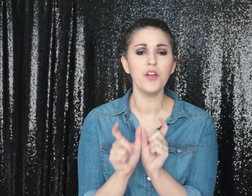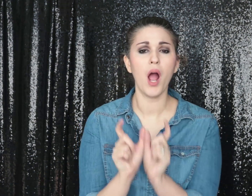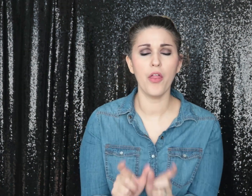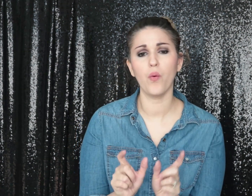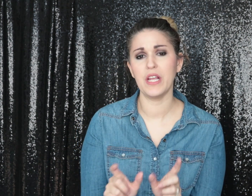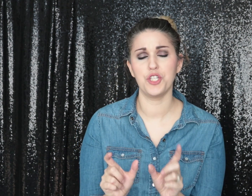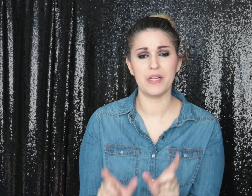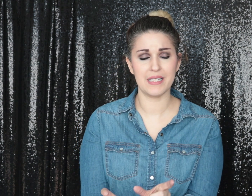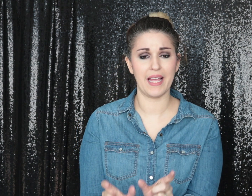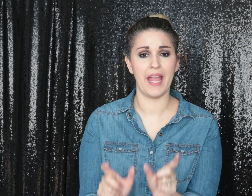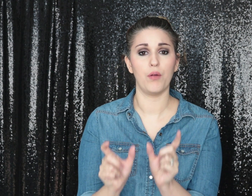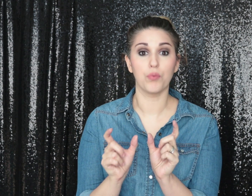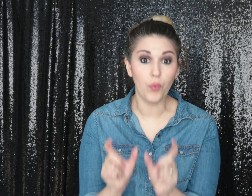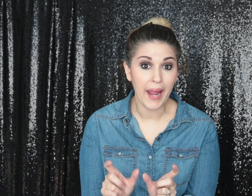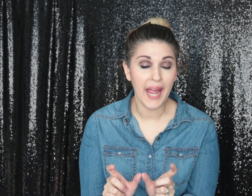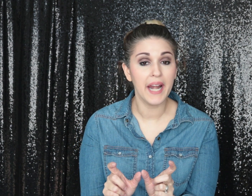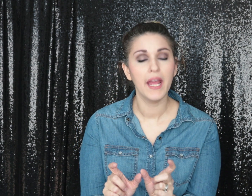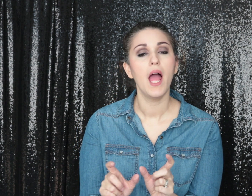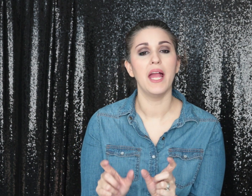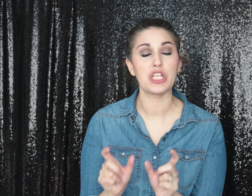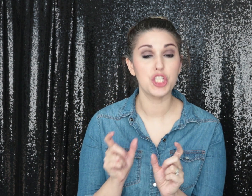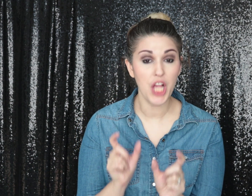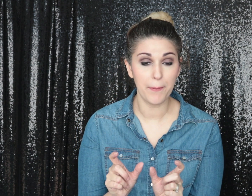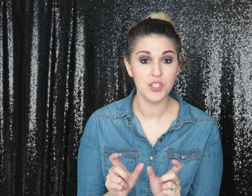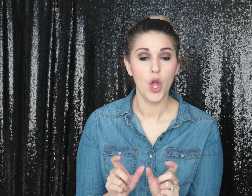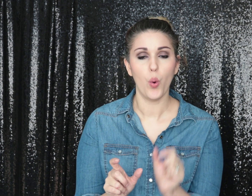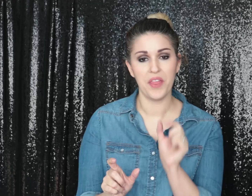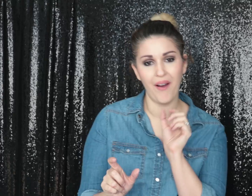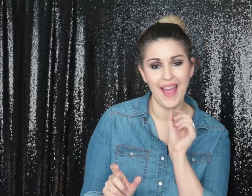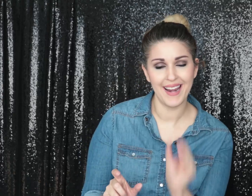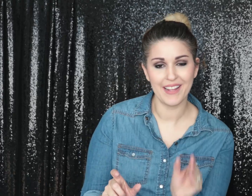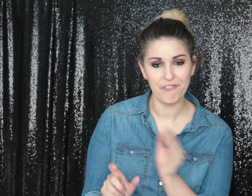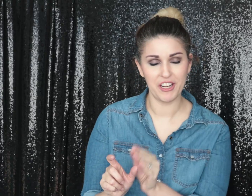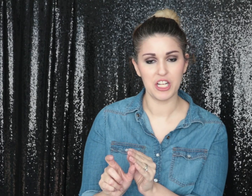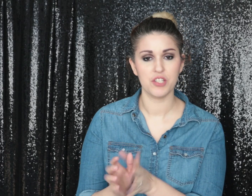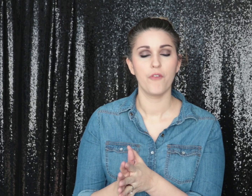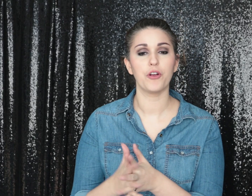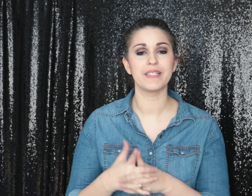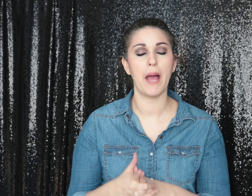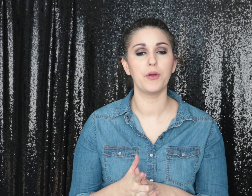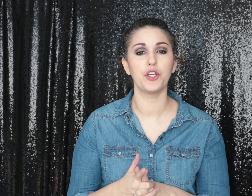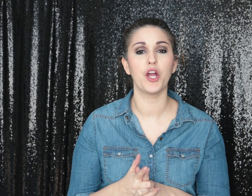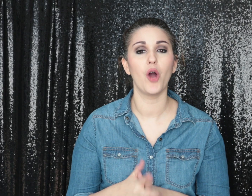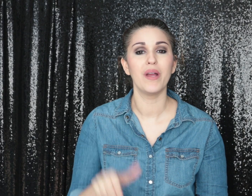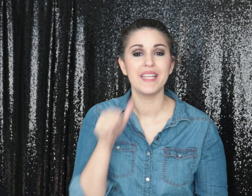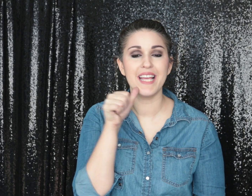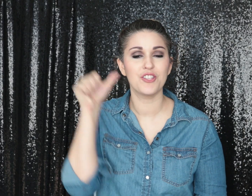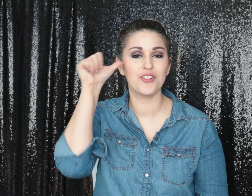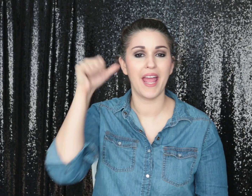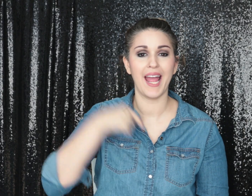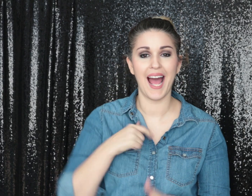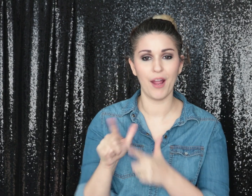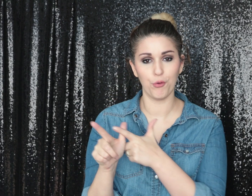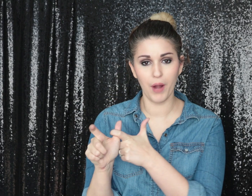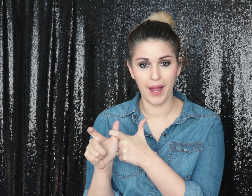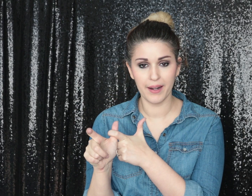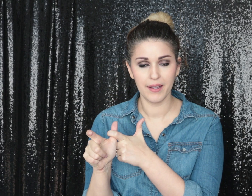There are other ways you can say ran and jumped without adding finish. For example, you go yesterday. I run,